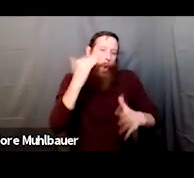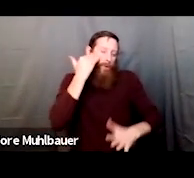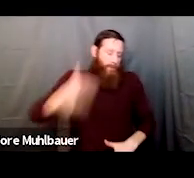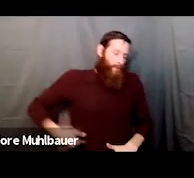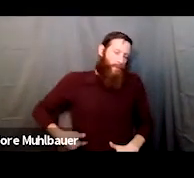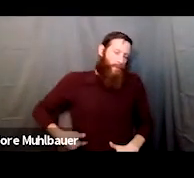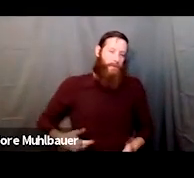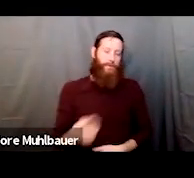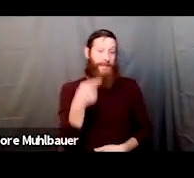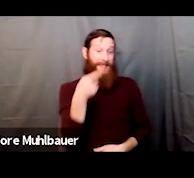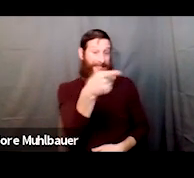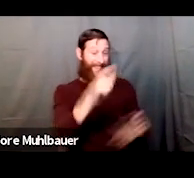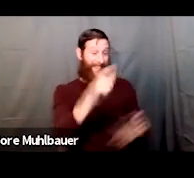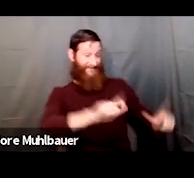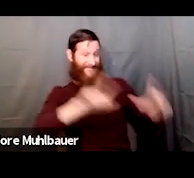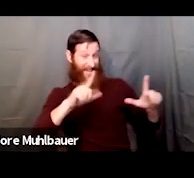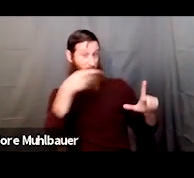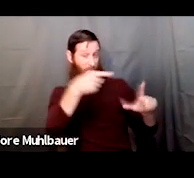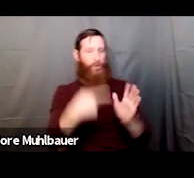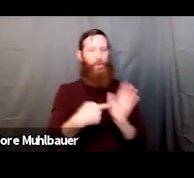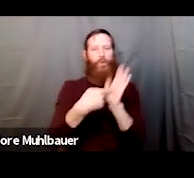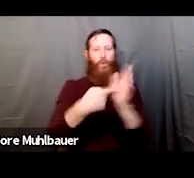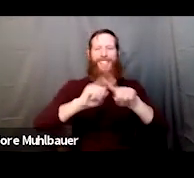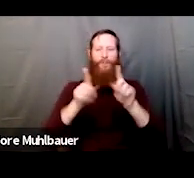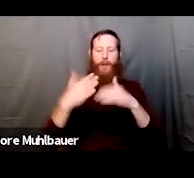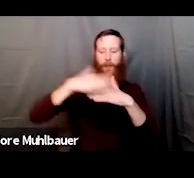The video clip that I just played shows different layers forming in the snow